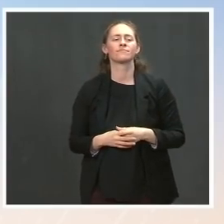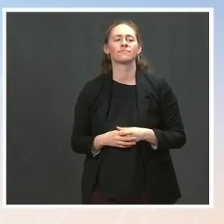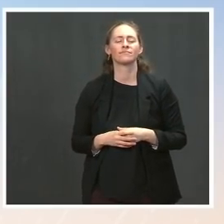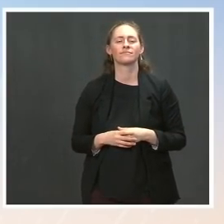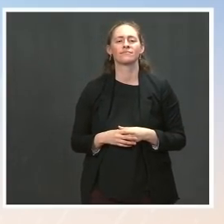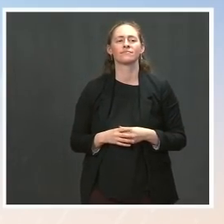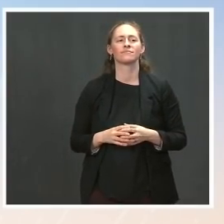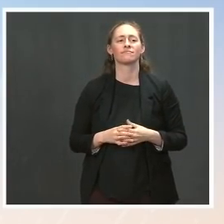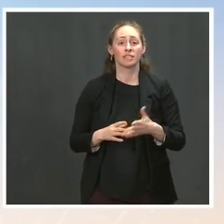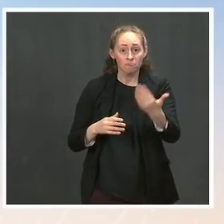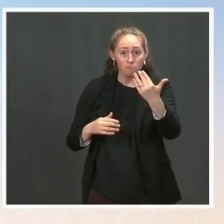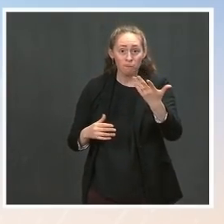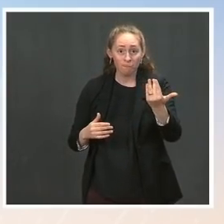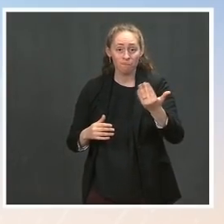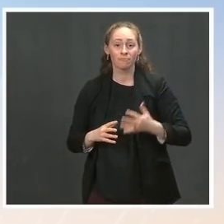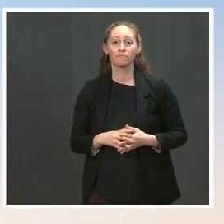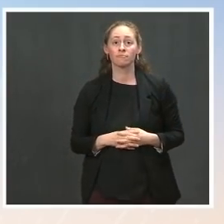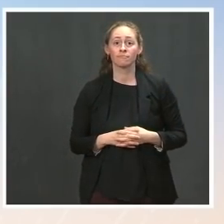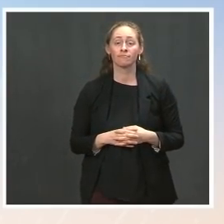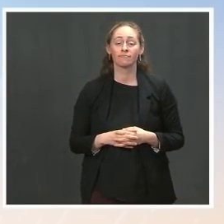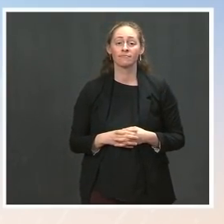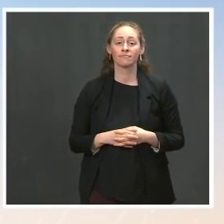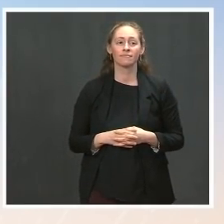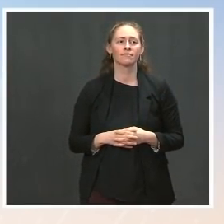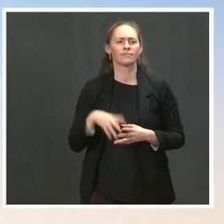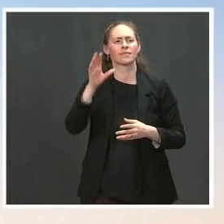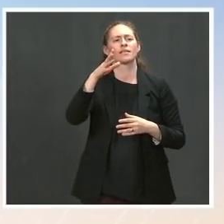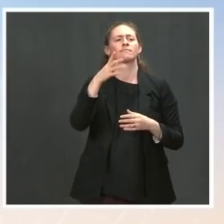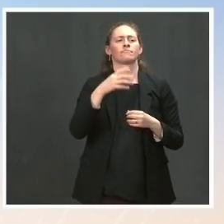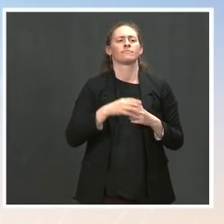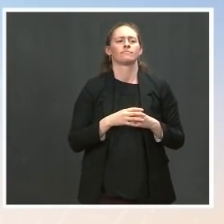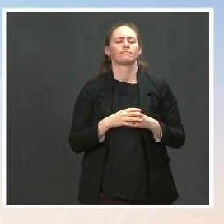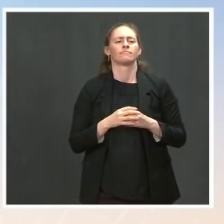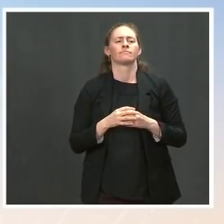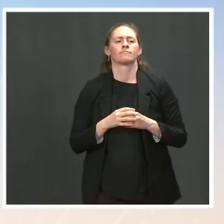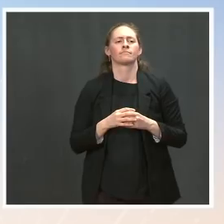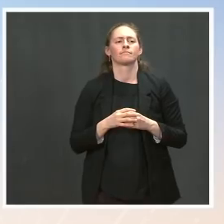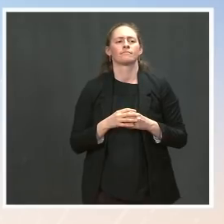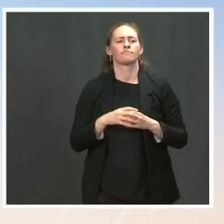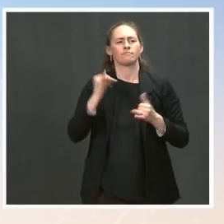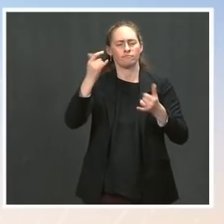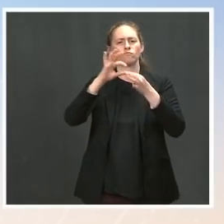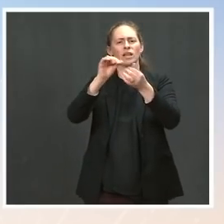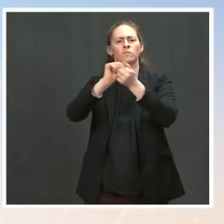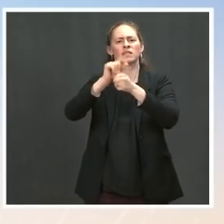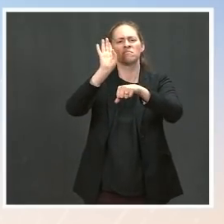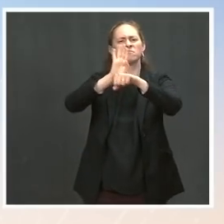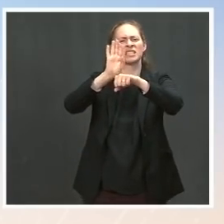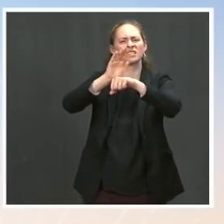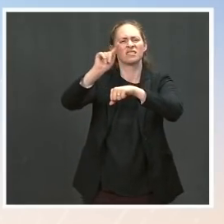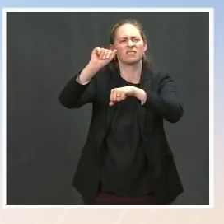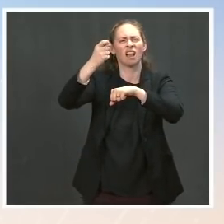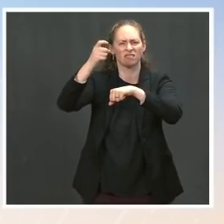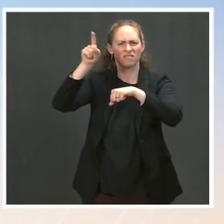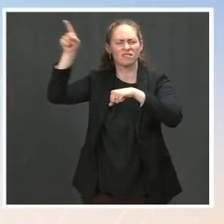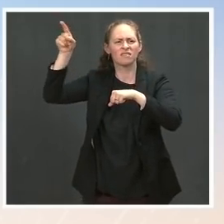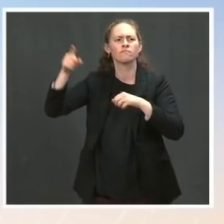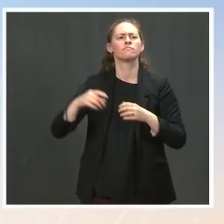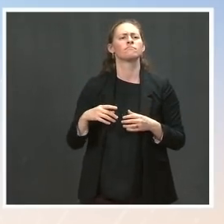The Press: Great. Thanks, Jen. So just to piggyback off -- on the corporate tax rate -- >> Ms. Psaki: Yeah. The Press: -- Senator Manchin said that he only supports raising it to 25 percent --